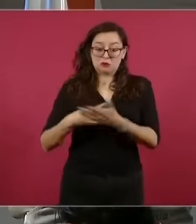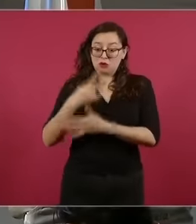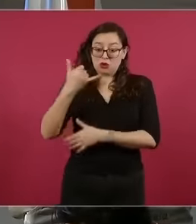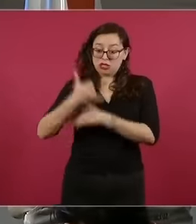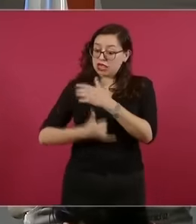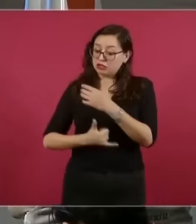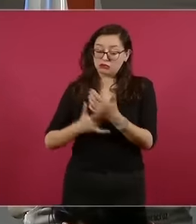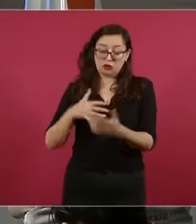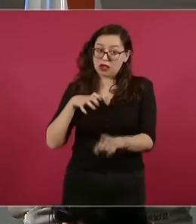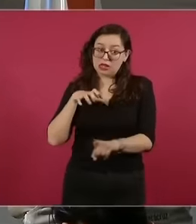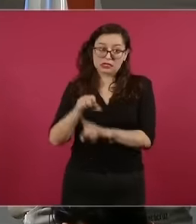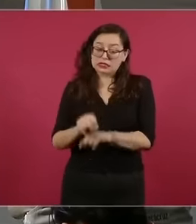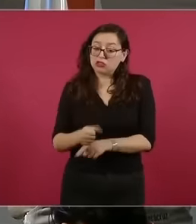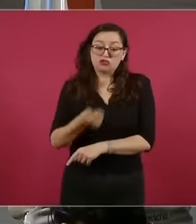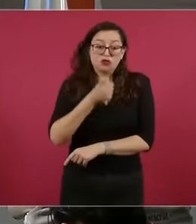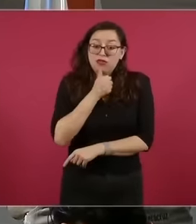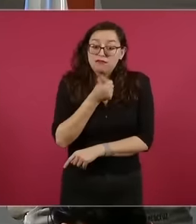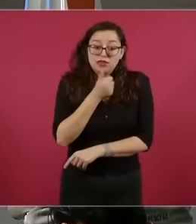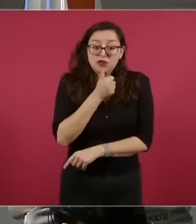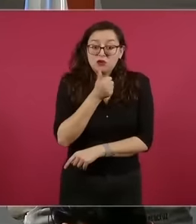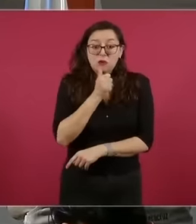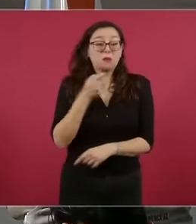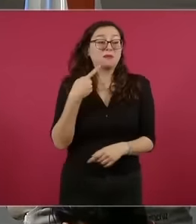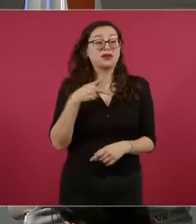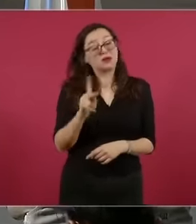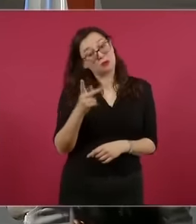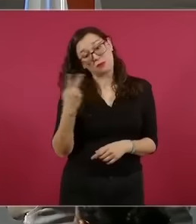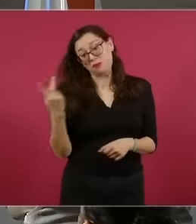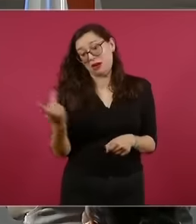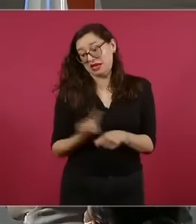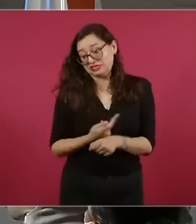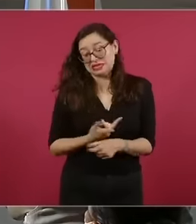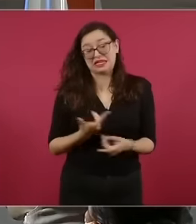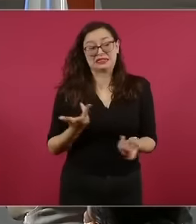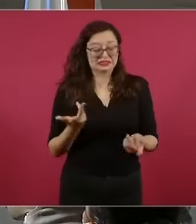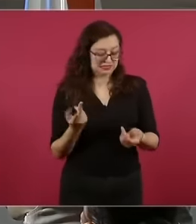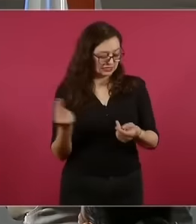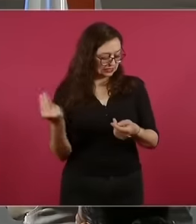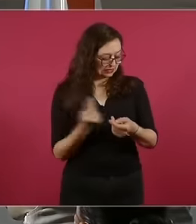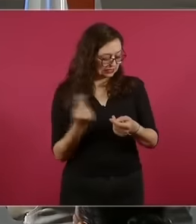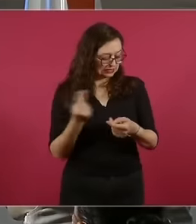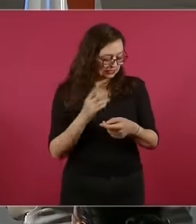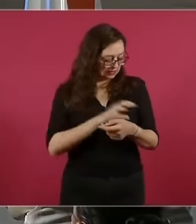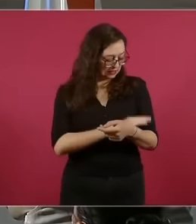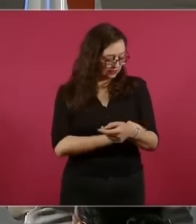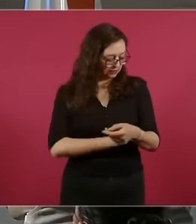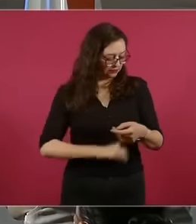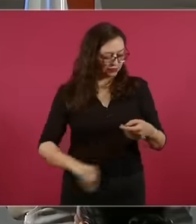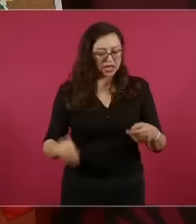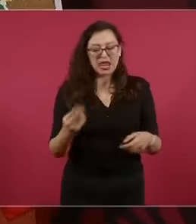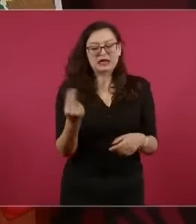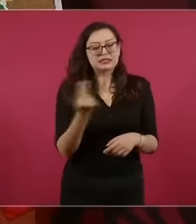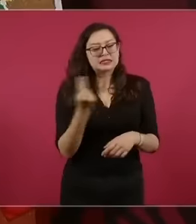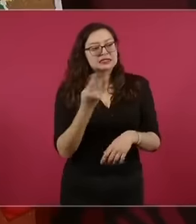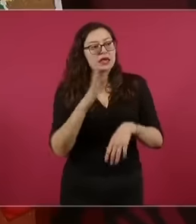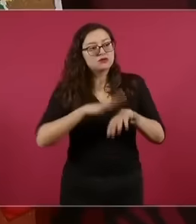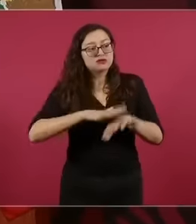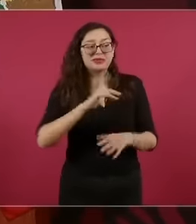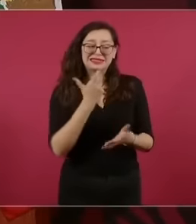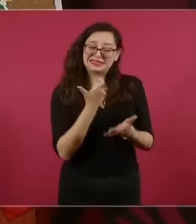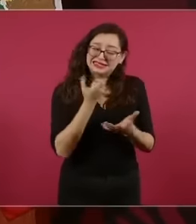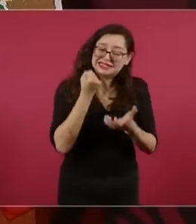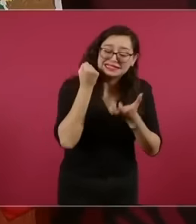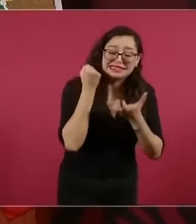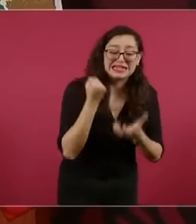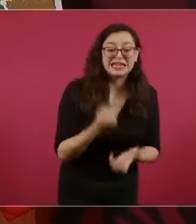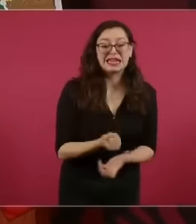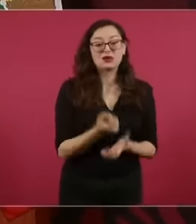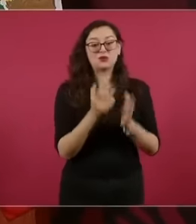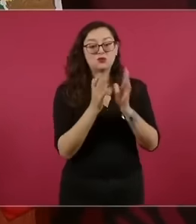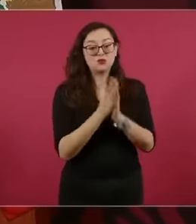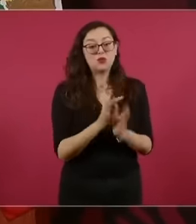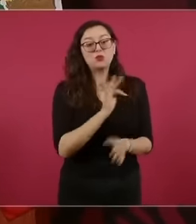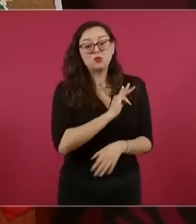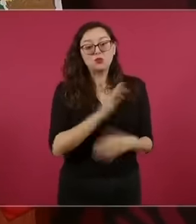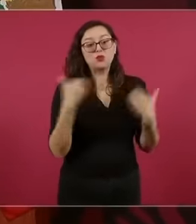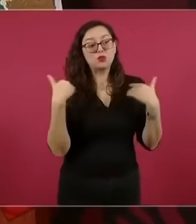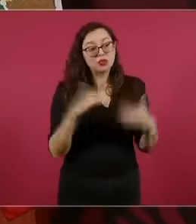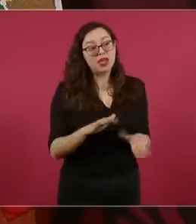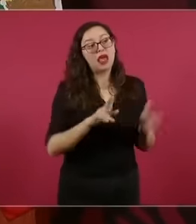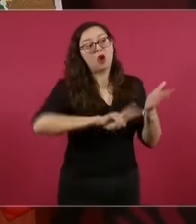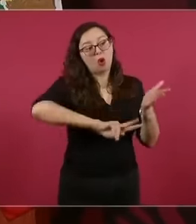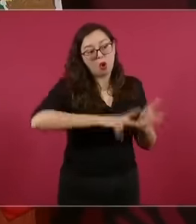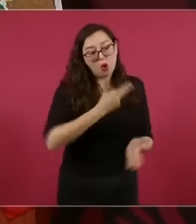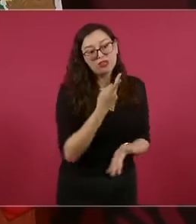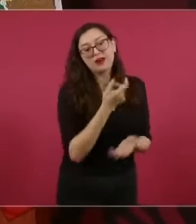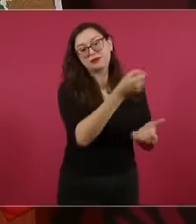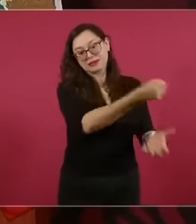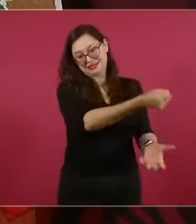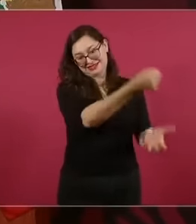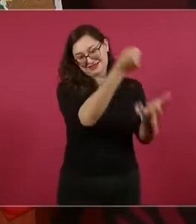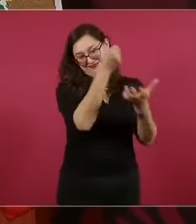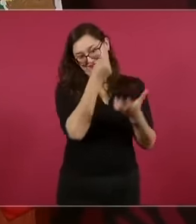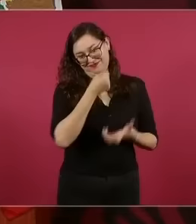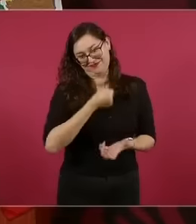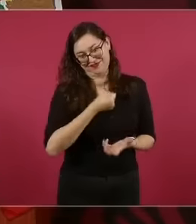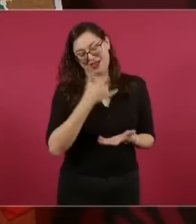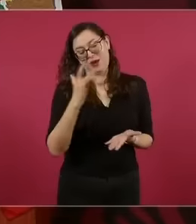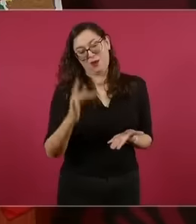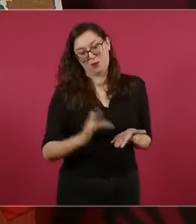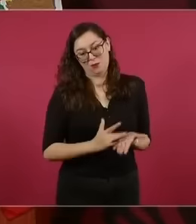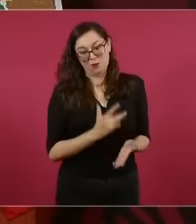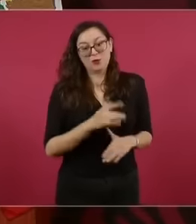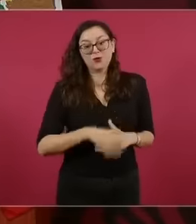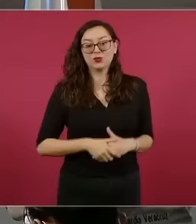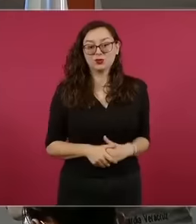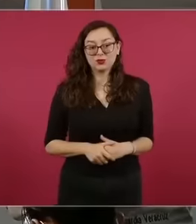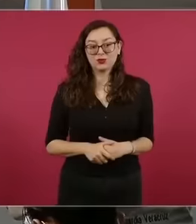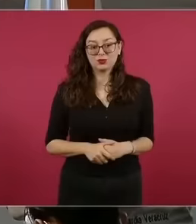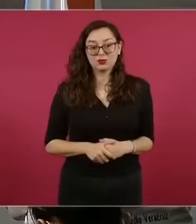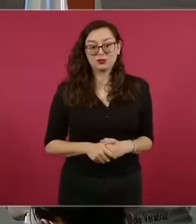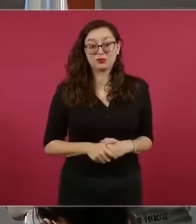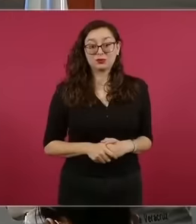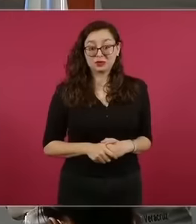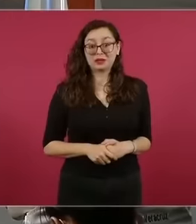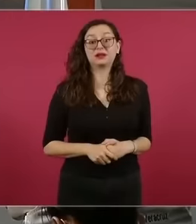badly if you could anticipate the balance of the investigation it will be a great